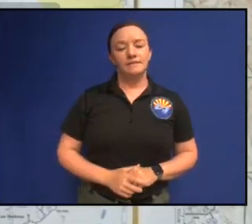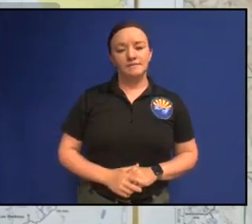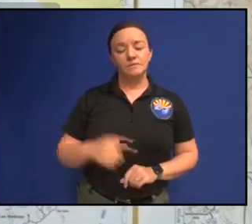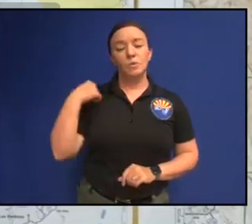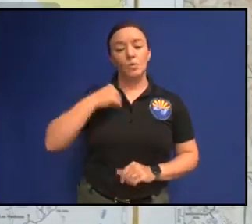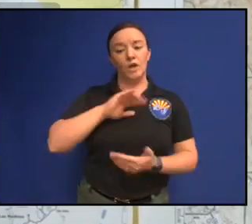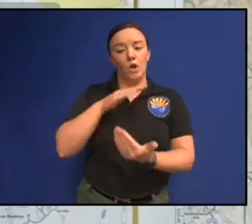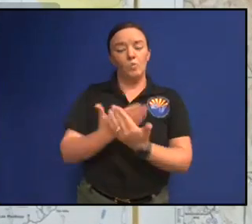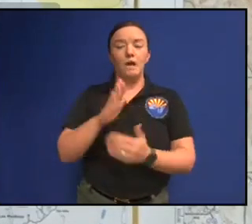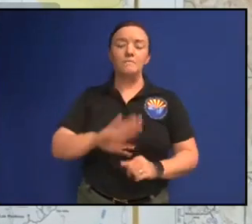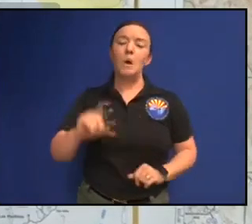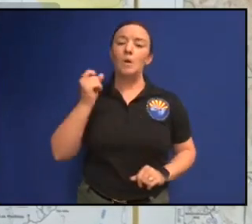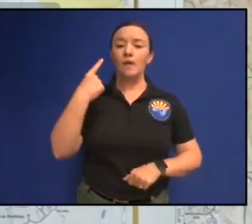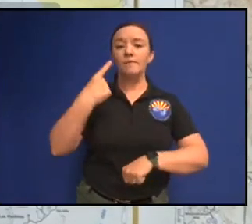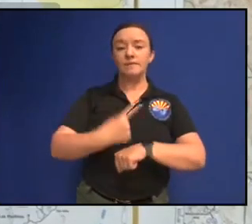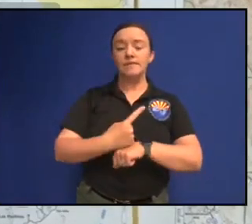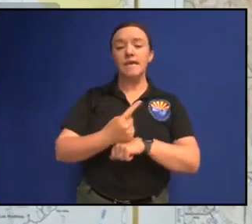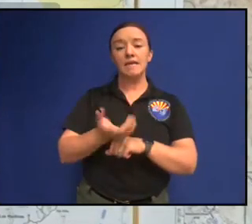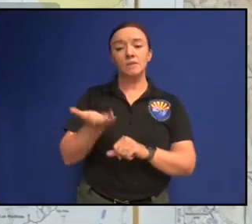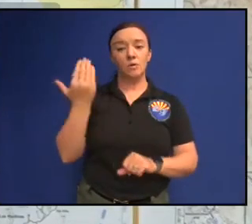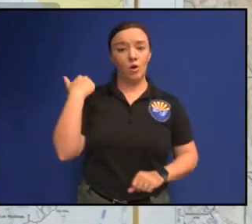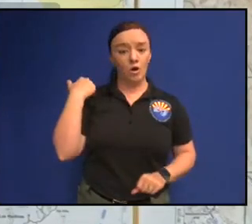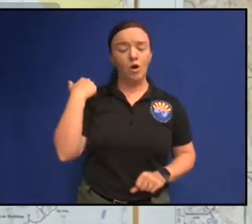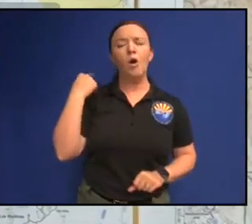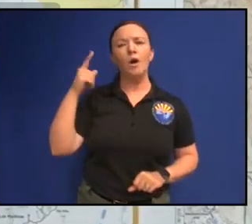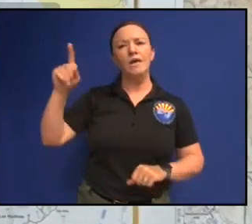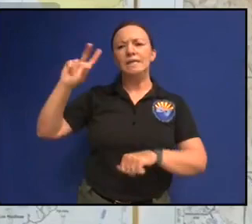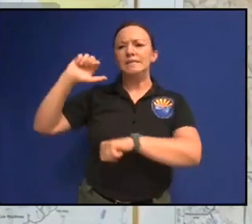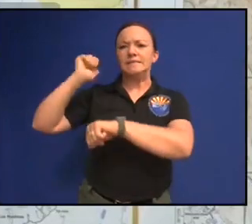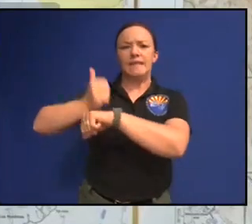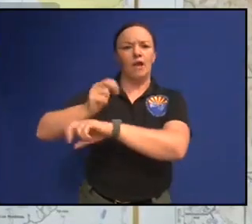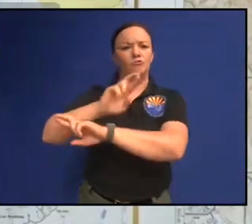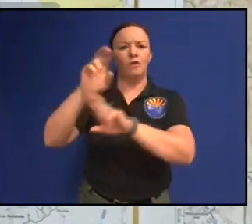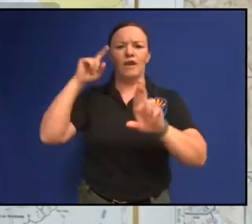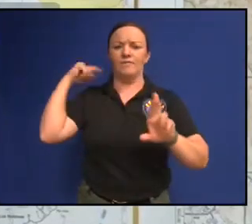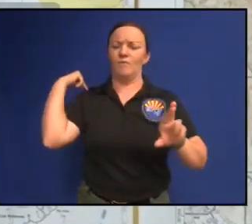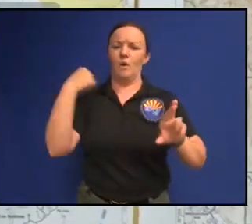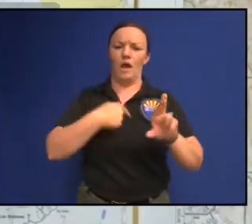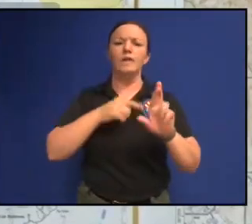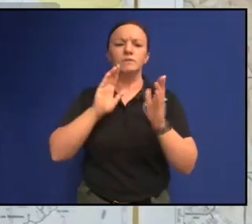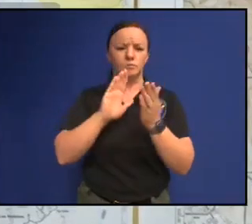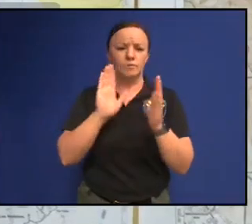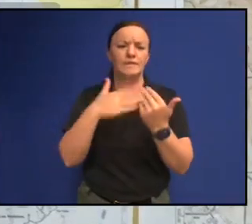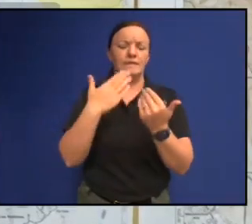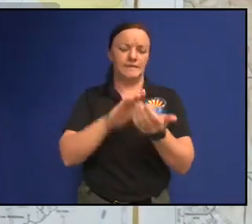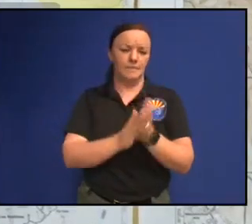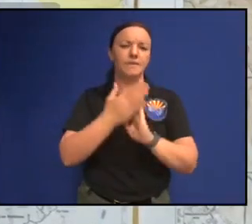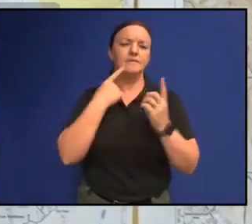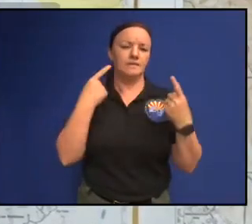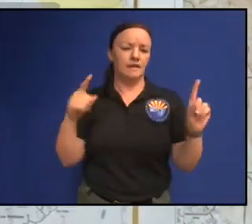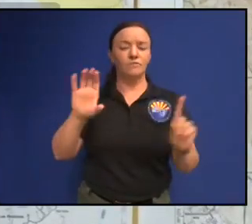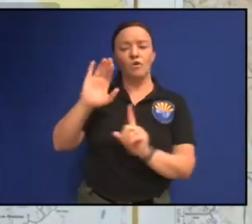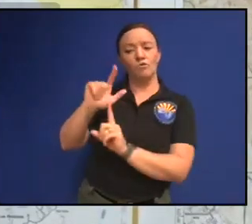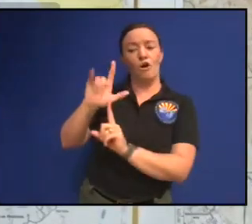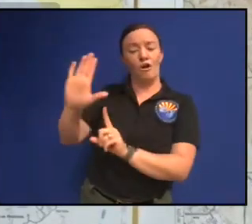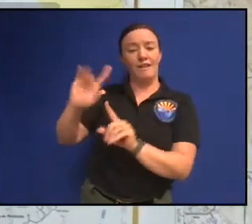IT WAS A SOLID GAME PLAN THAT WE TOOK FROM CARL AND HIS TEAM AND WE IMPLEMENTED IT AND WE CARRIED IT FORWARD